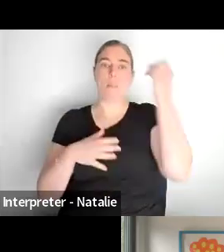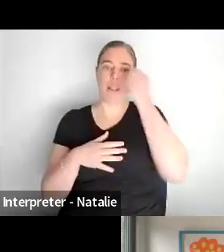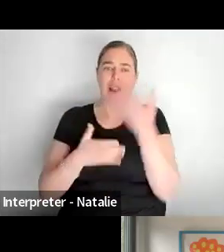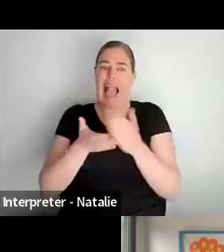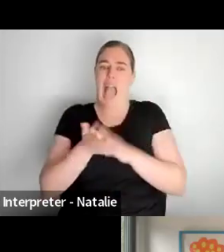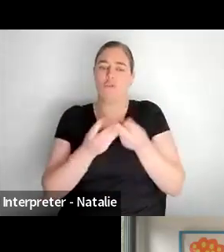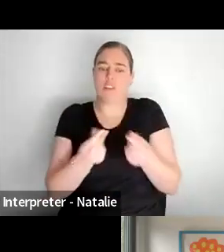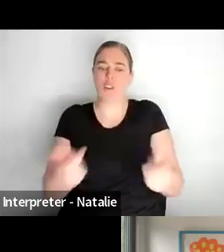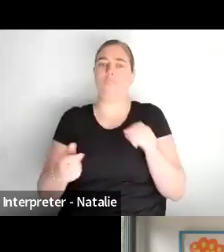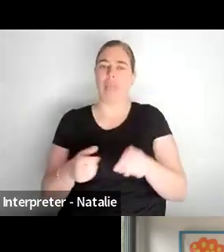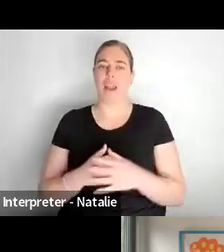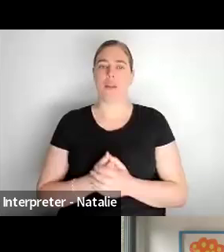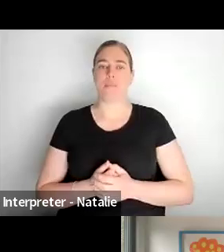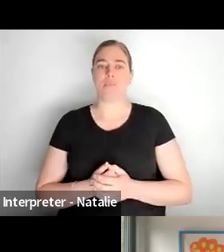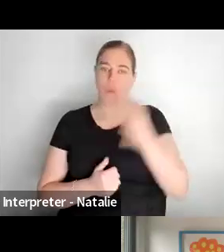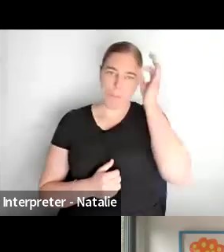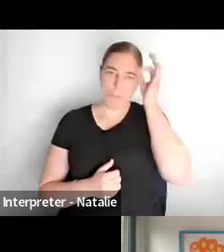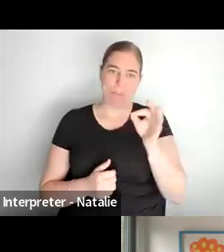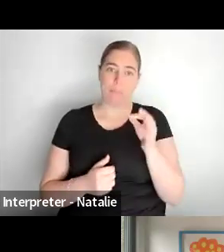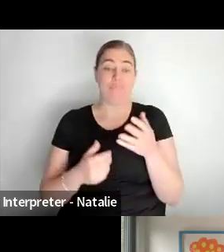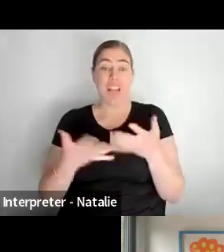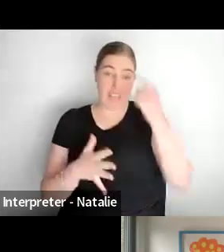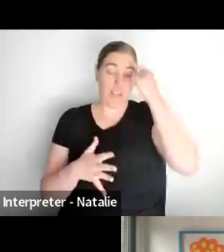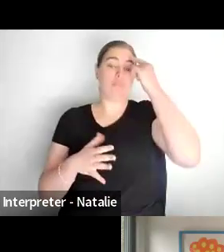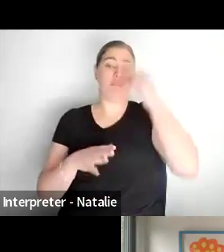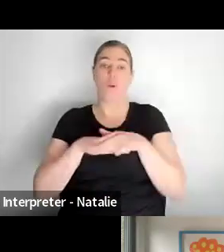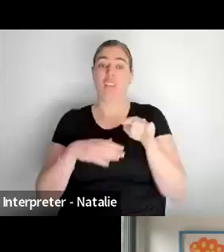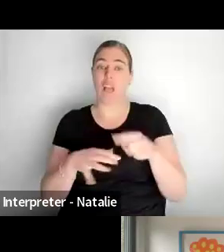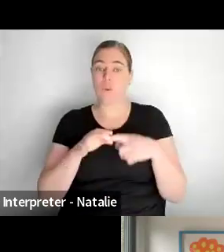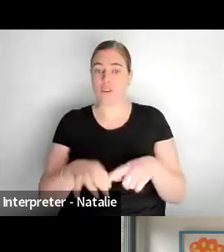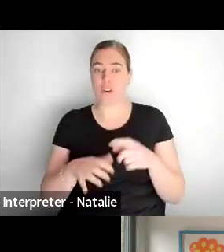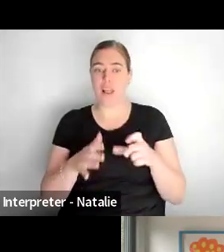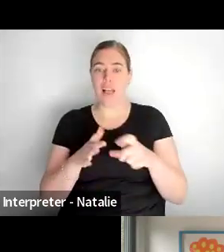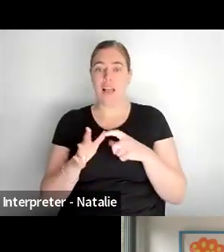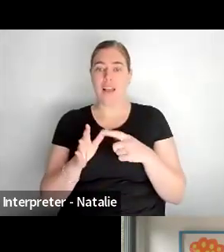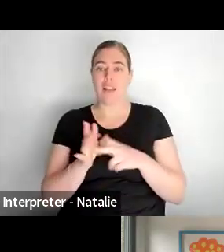that seed for us as we go through. Does anything come to mind on that, Caine? How different -- how